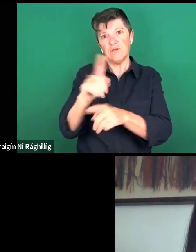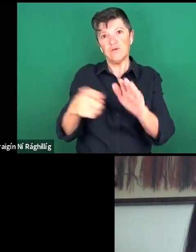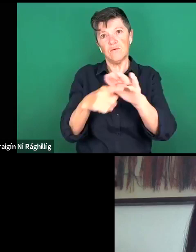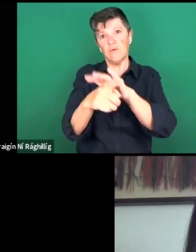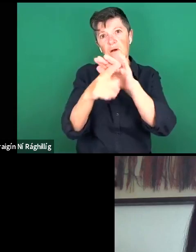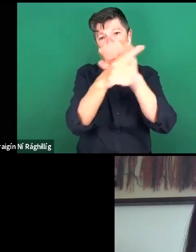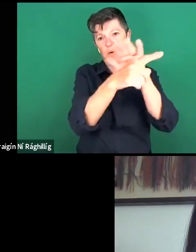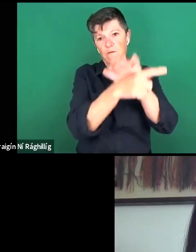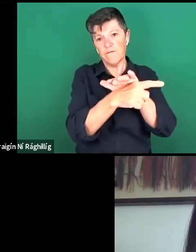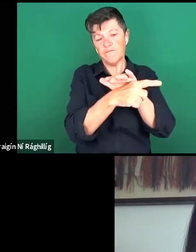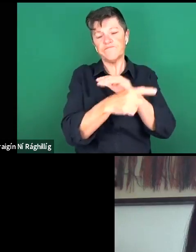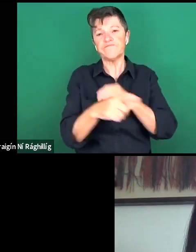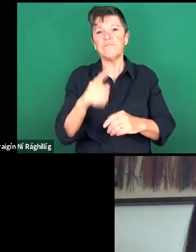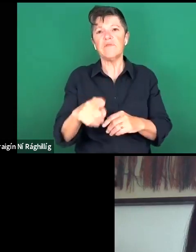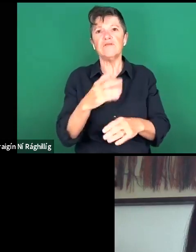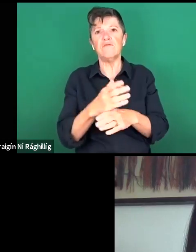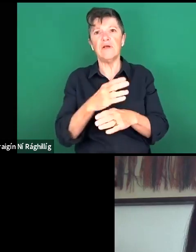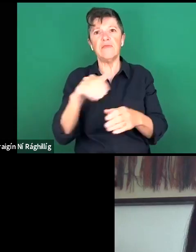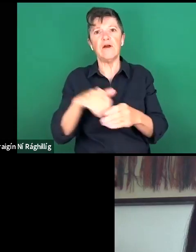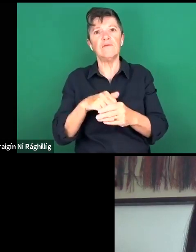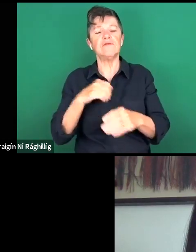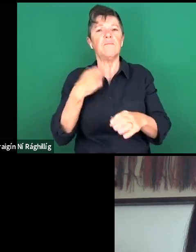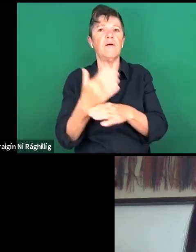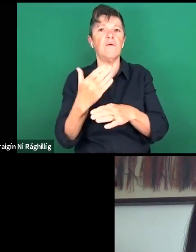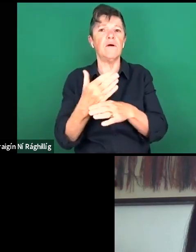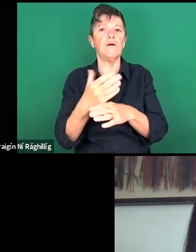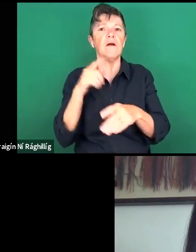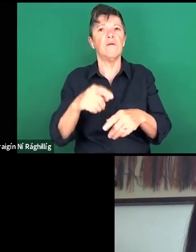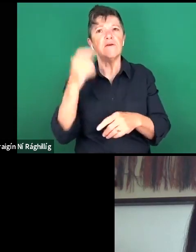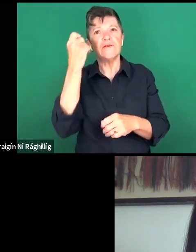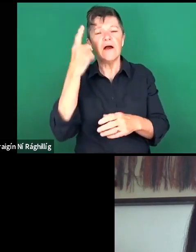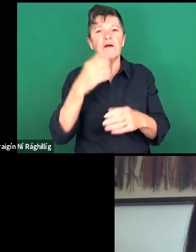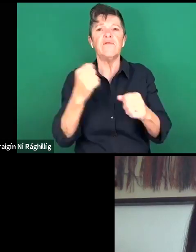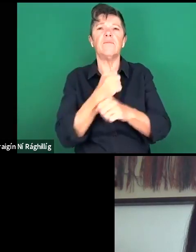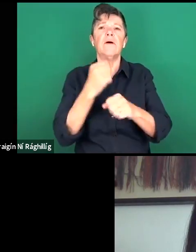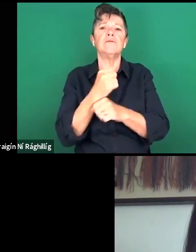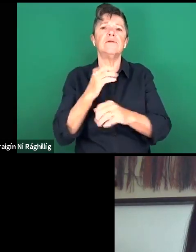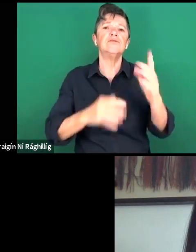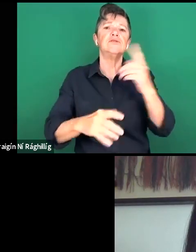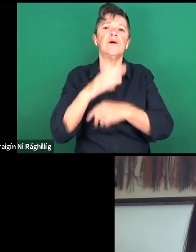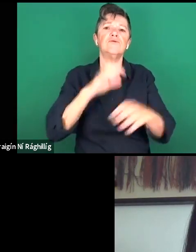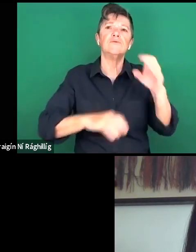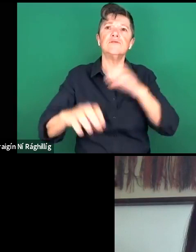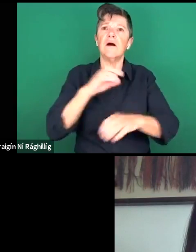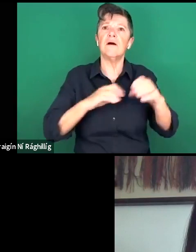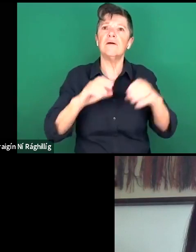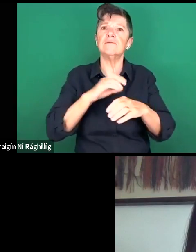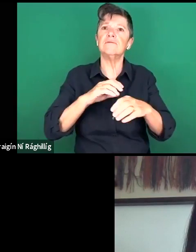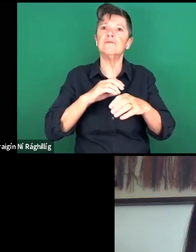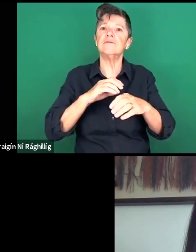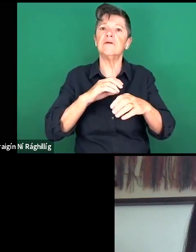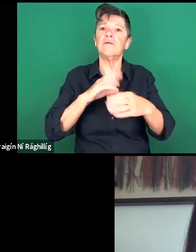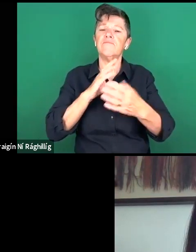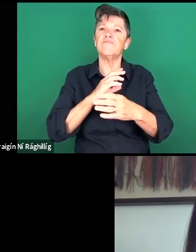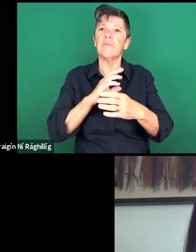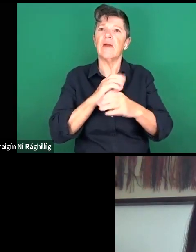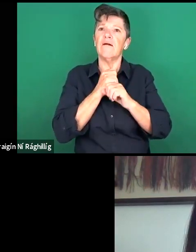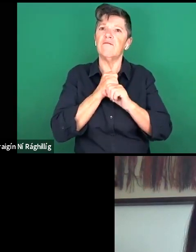get through all of them. We have a question from are vin da bring dra in London. Do you